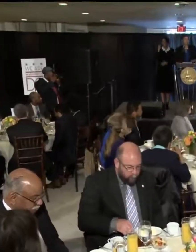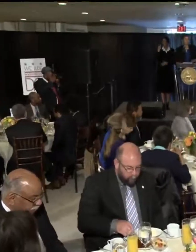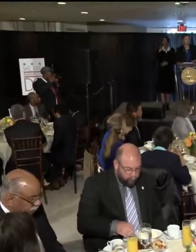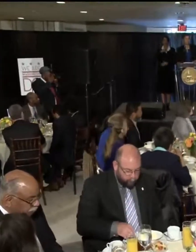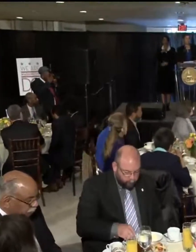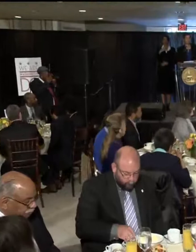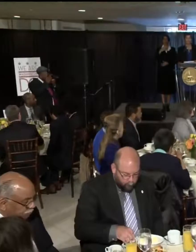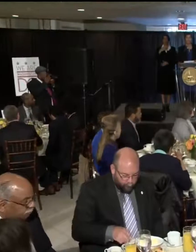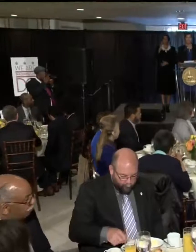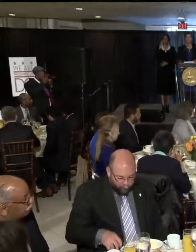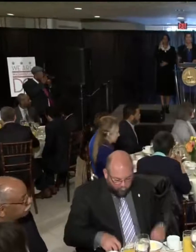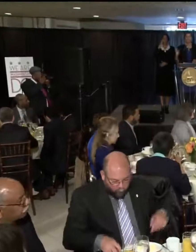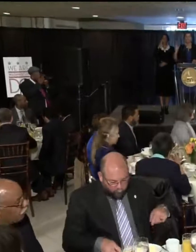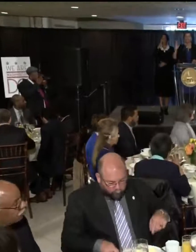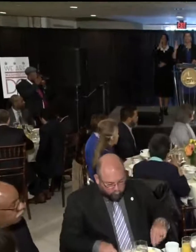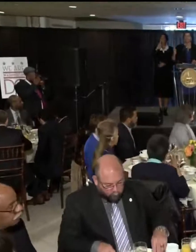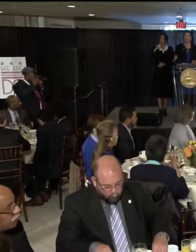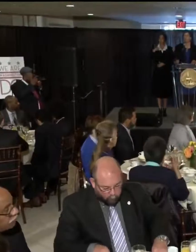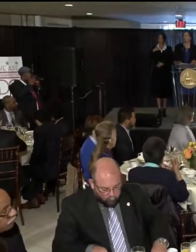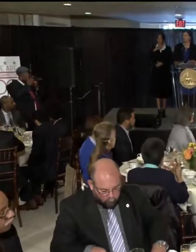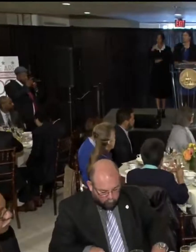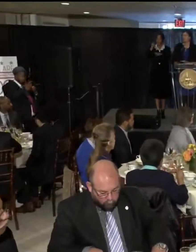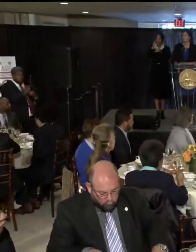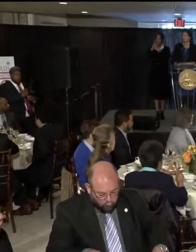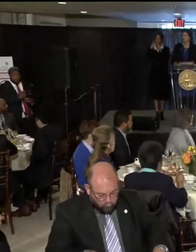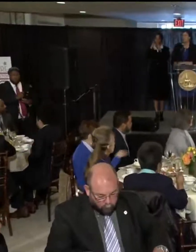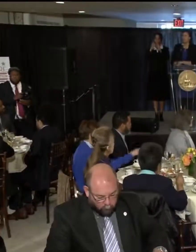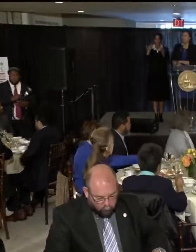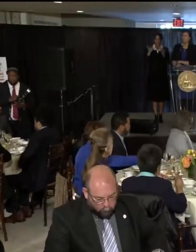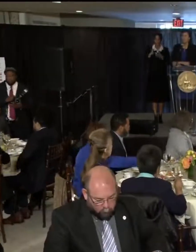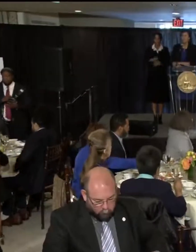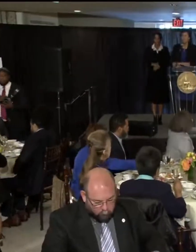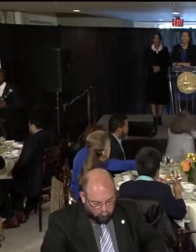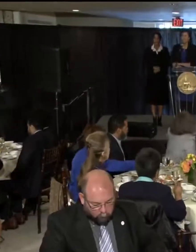BREAKFAST WE SET OUT A BIG GOAL FOR OURSELVES.